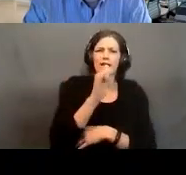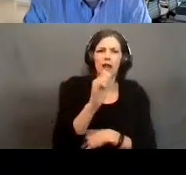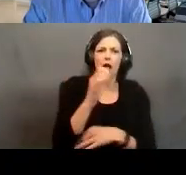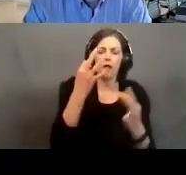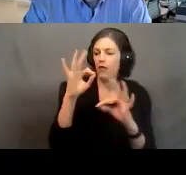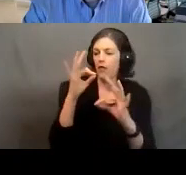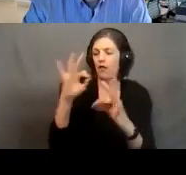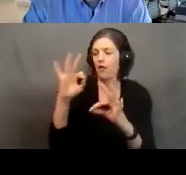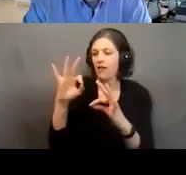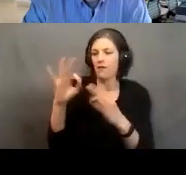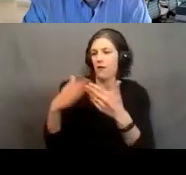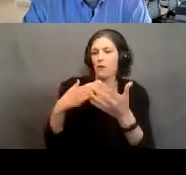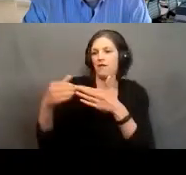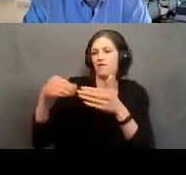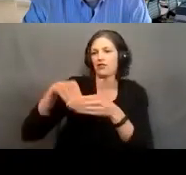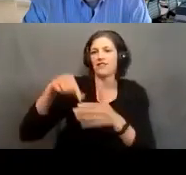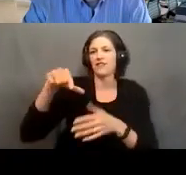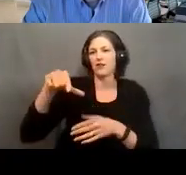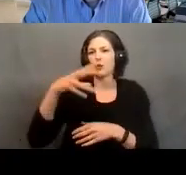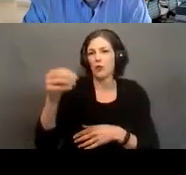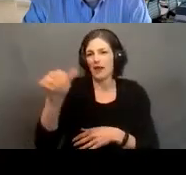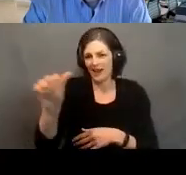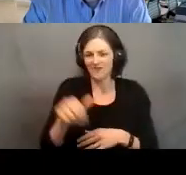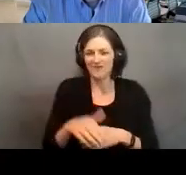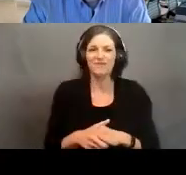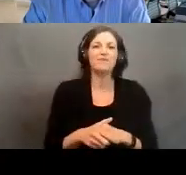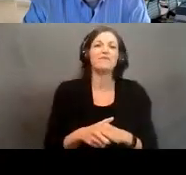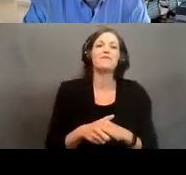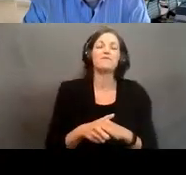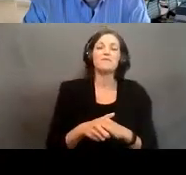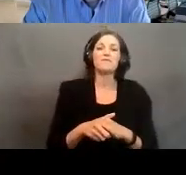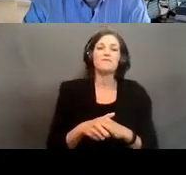someone is saying in response to 12:10:58 someone else to the Q&A.